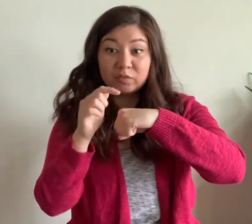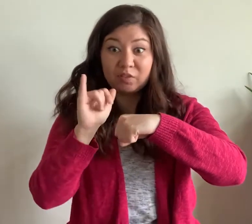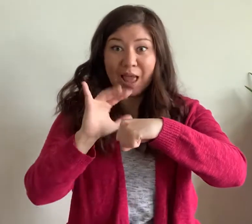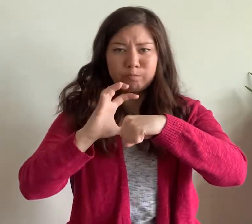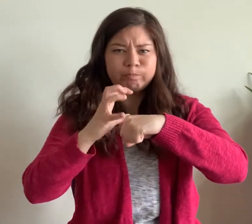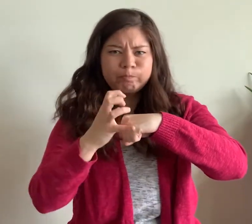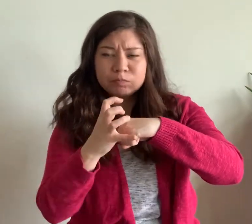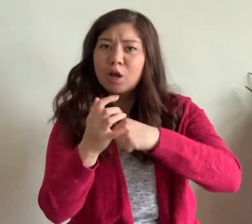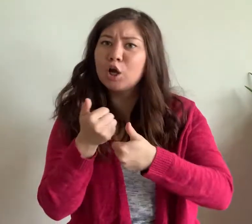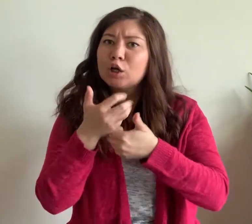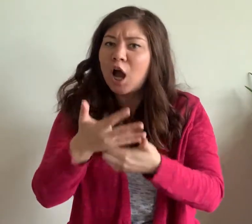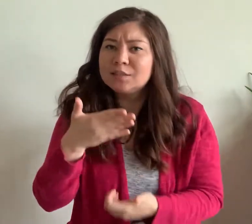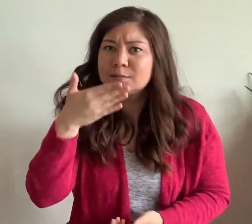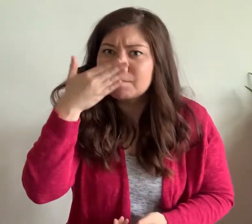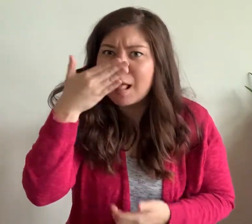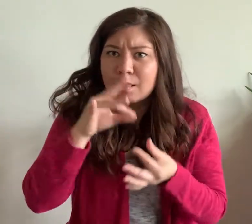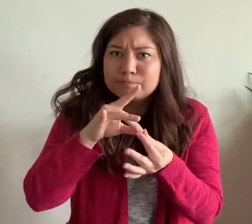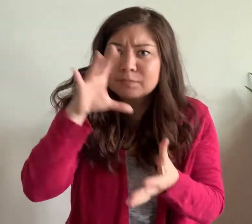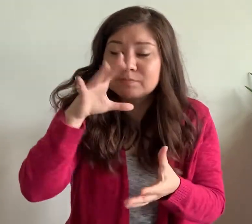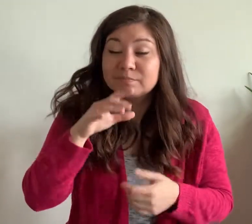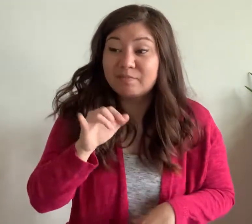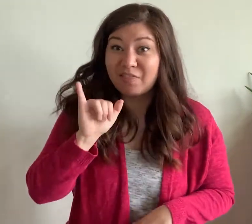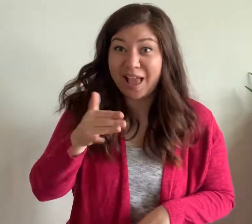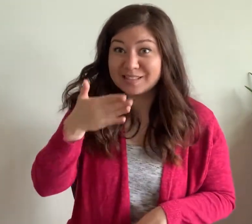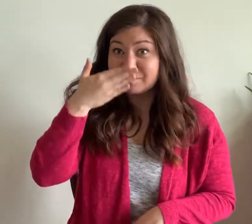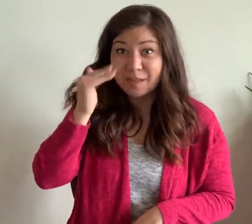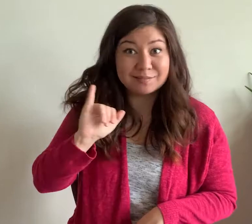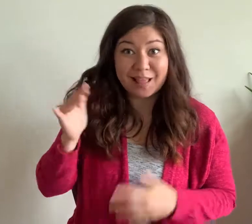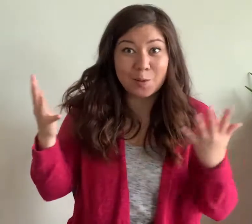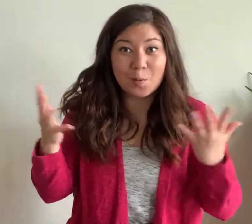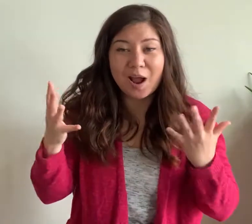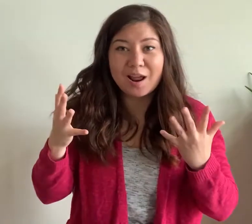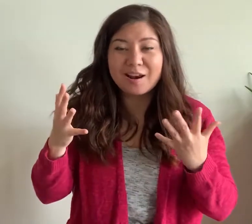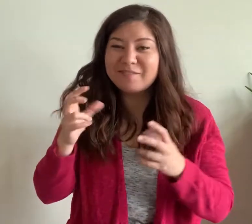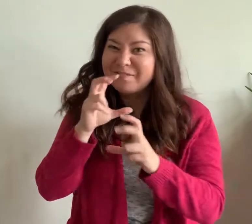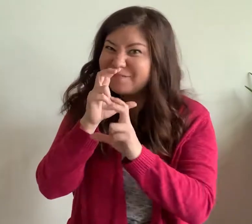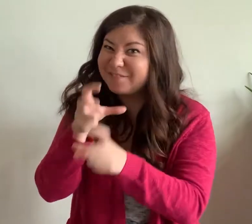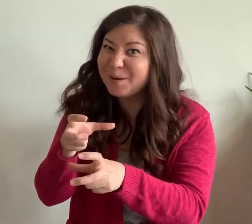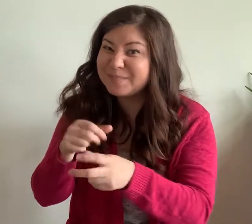it smells similar to vomit.